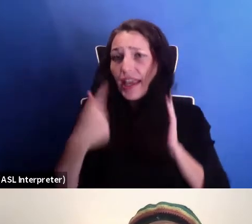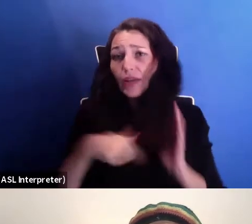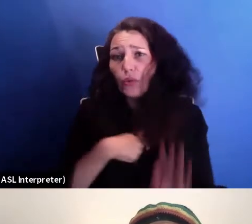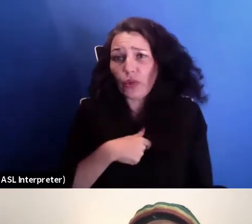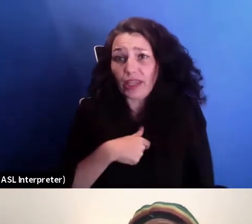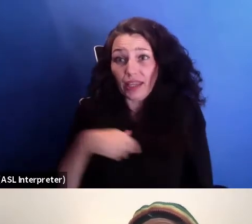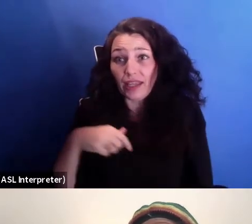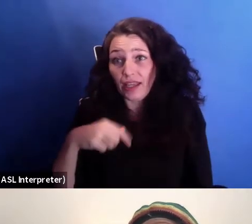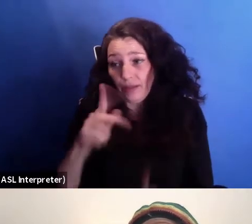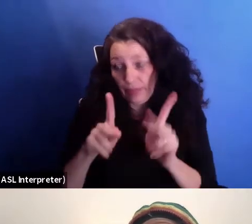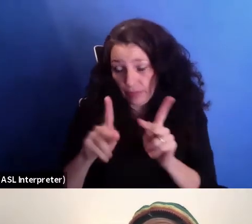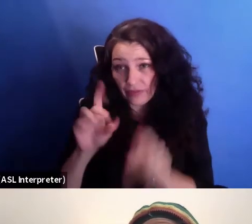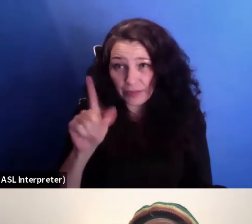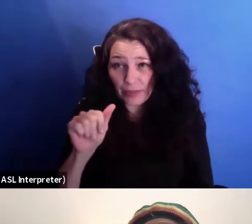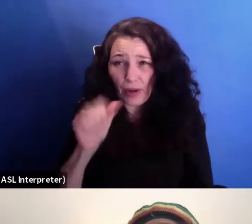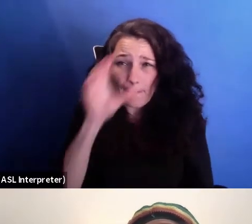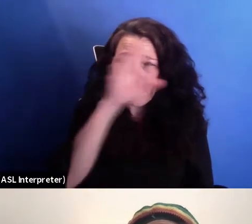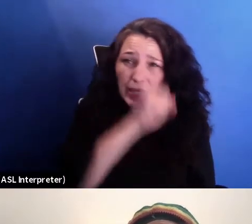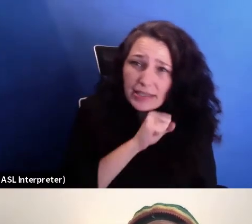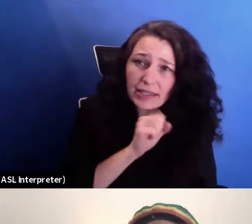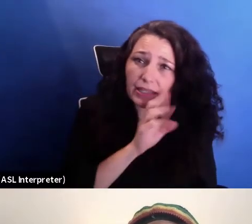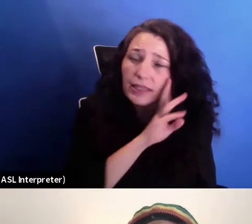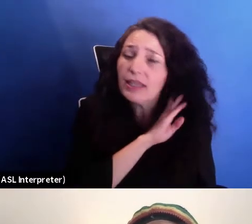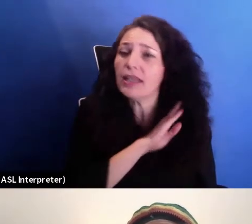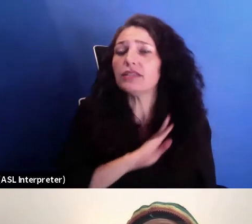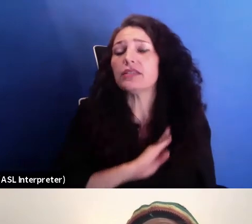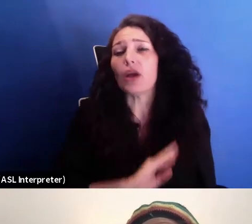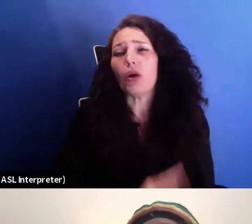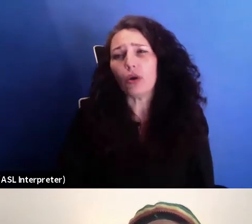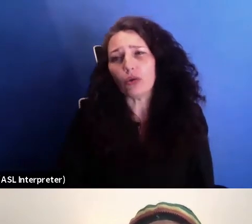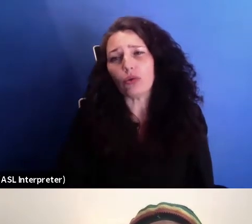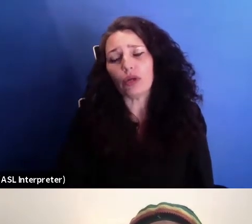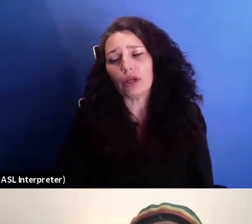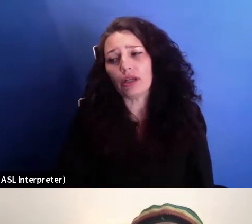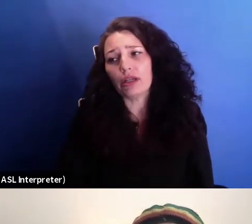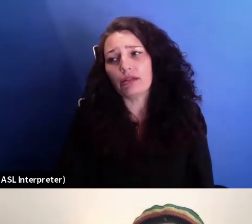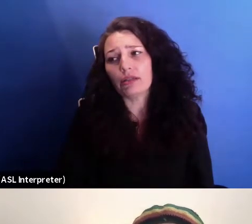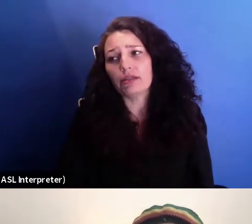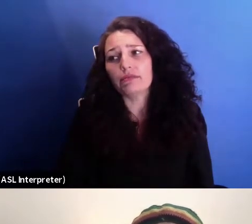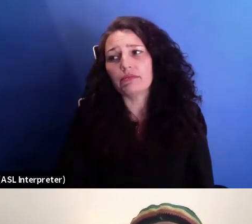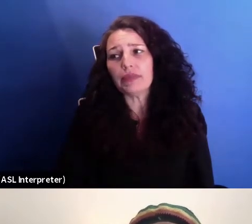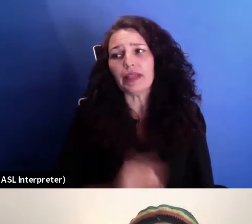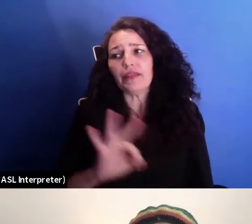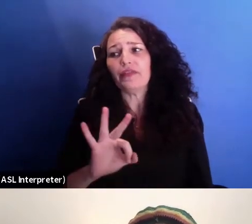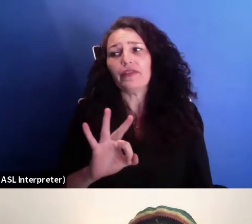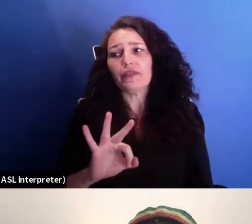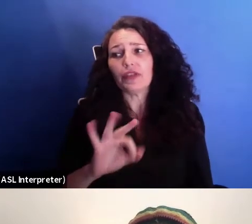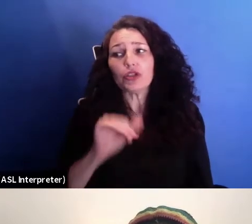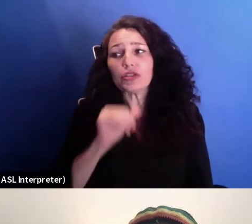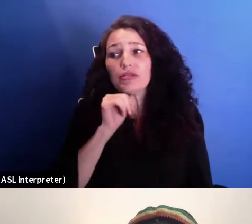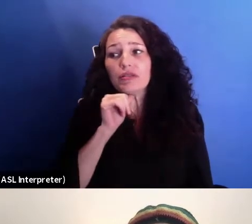And there's so much harm when not only are you underrepresented, but you're misrepresented.